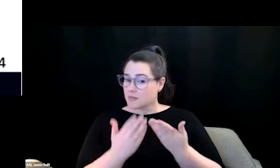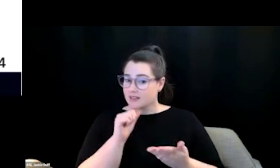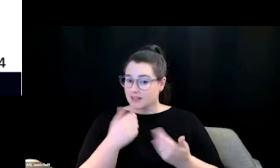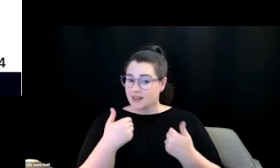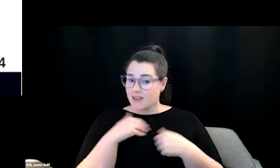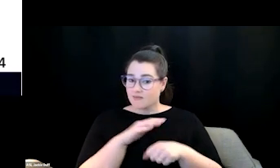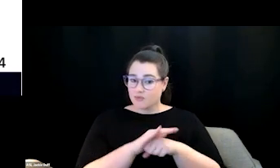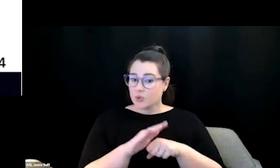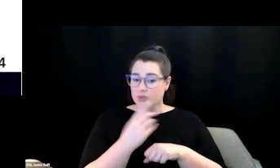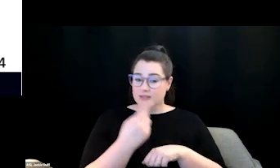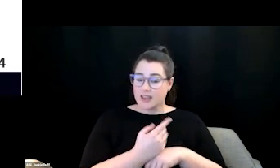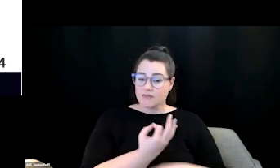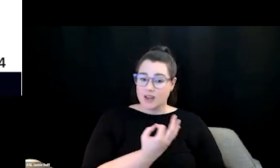So please double-check that.